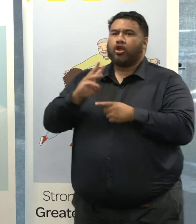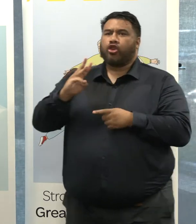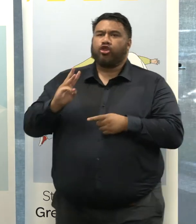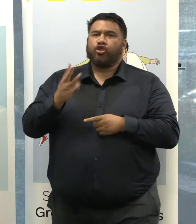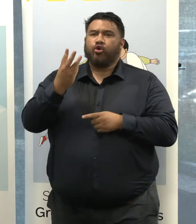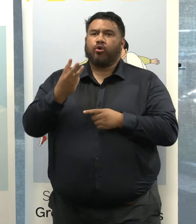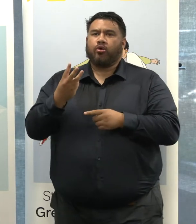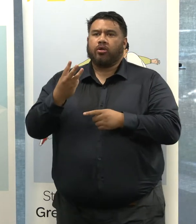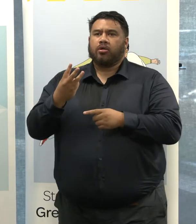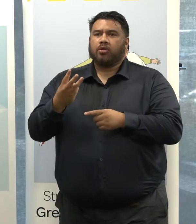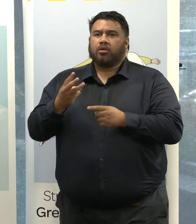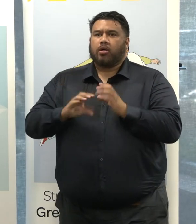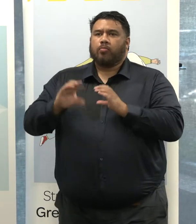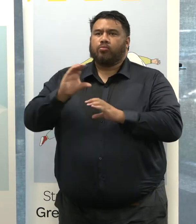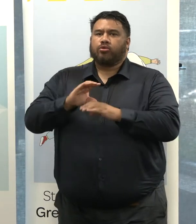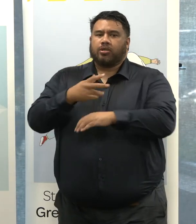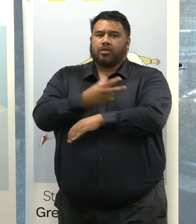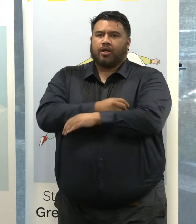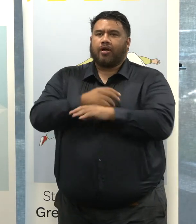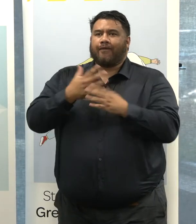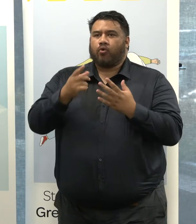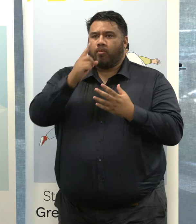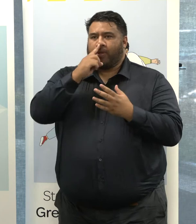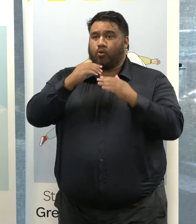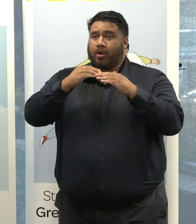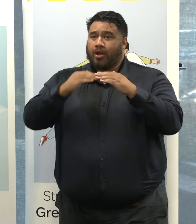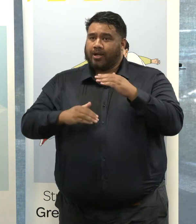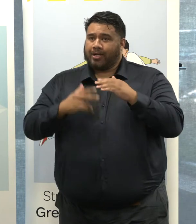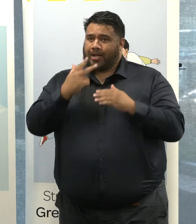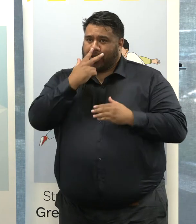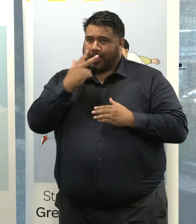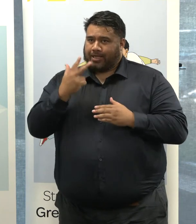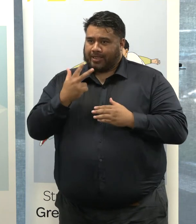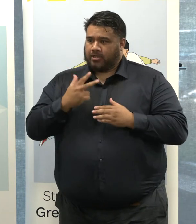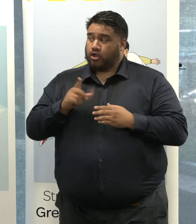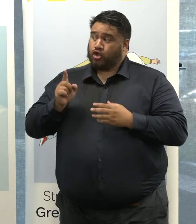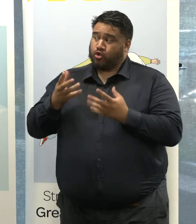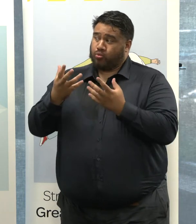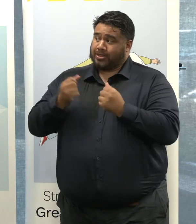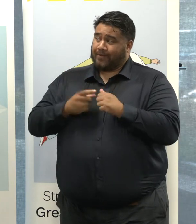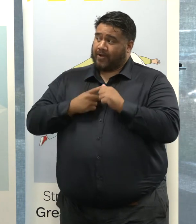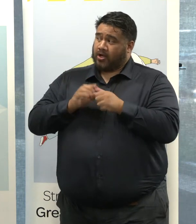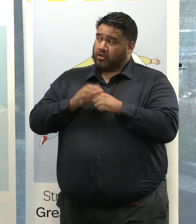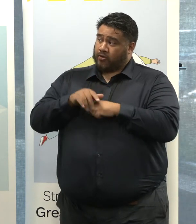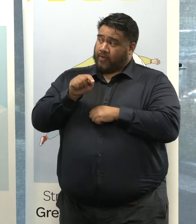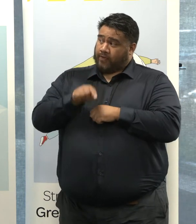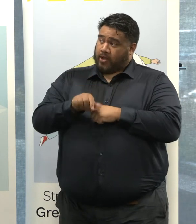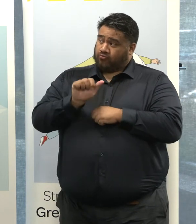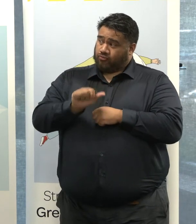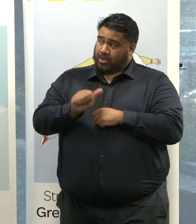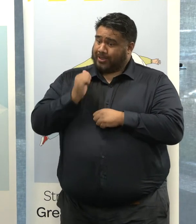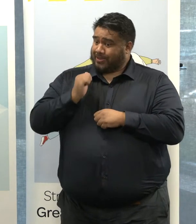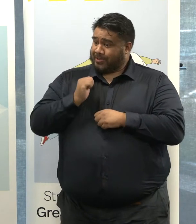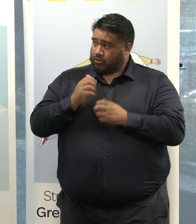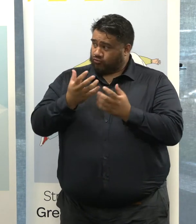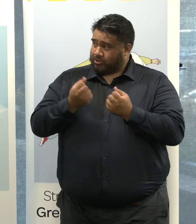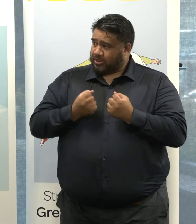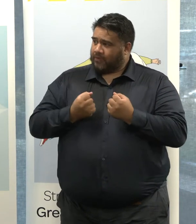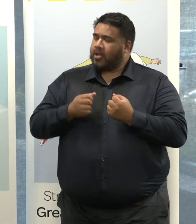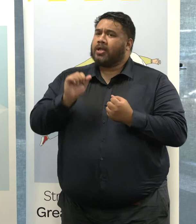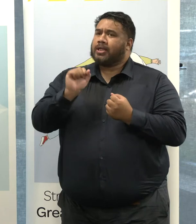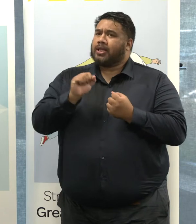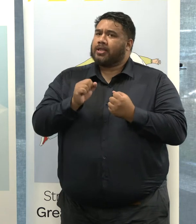able to report that.